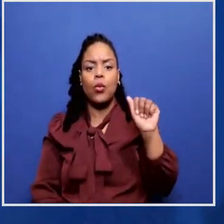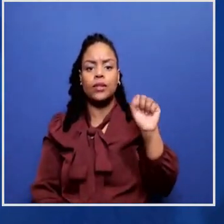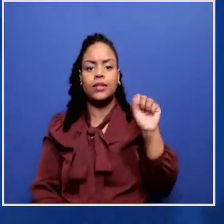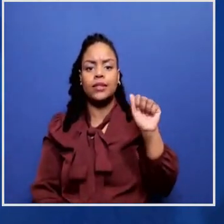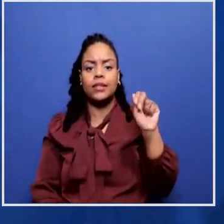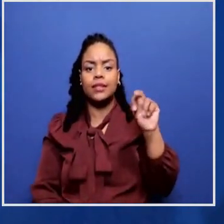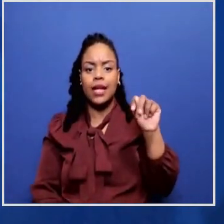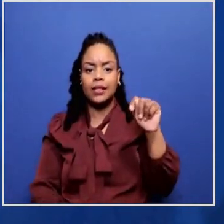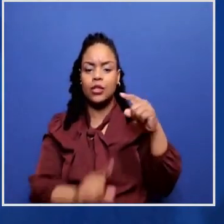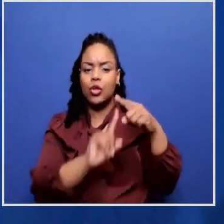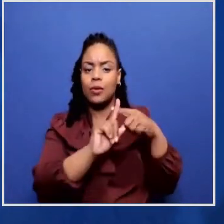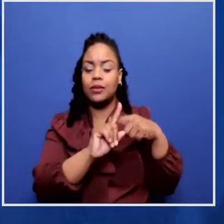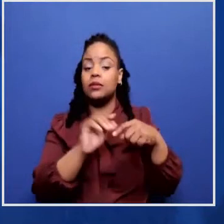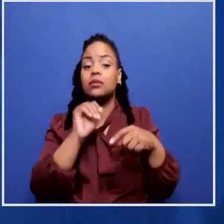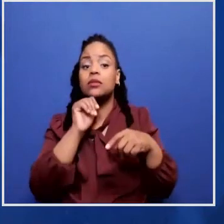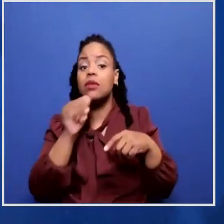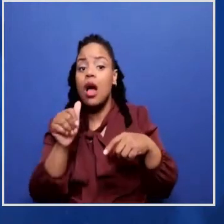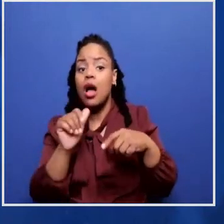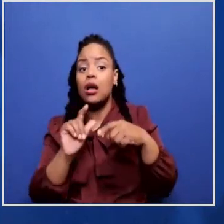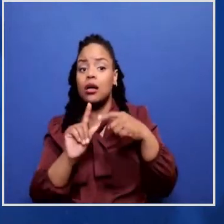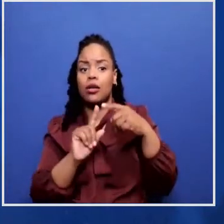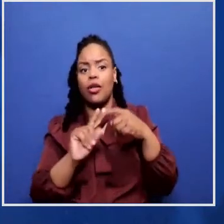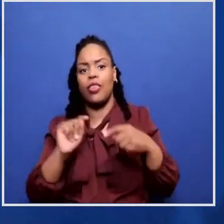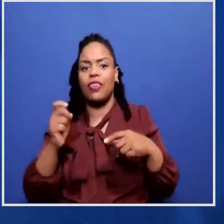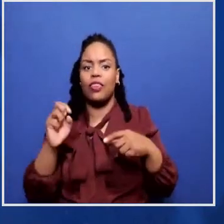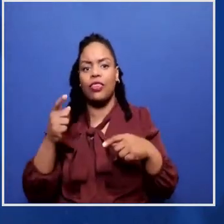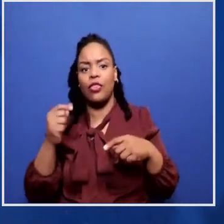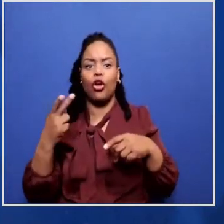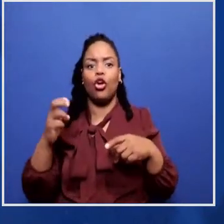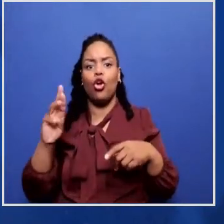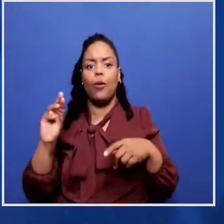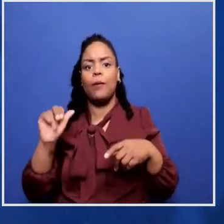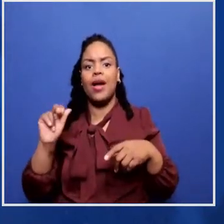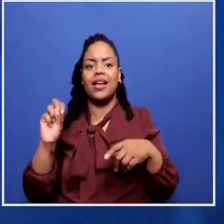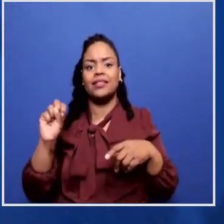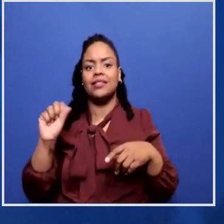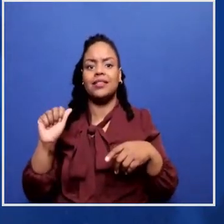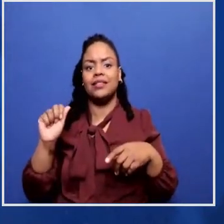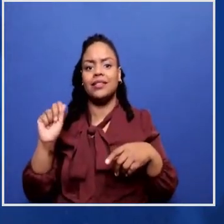THERMOMETERS. TO SET THE TEMPERATURE AND TO